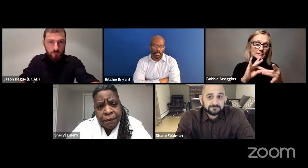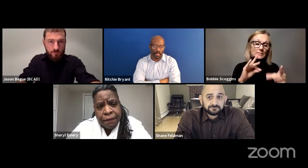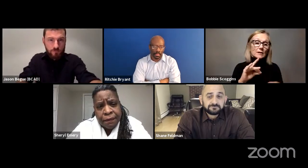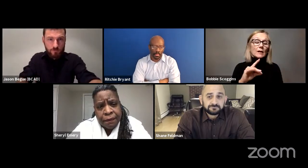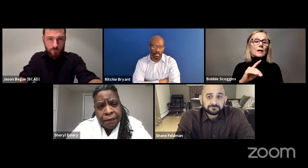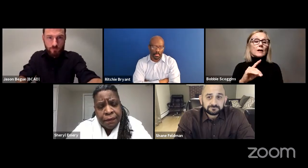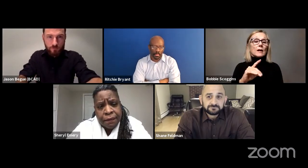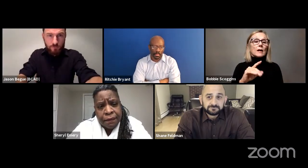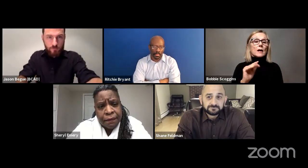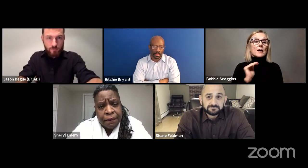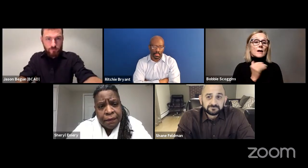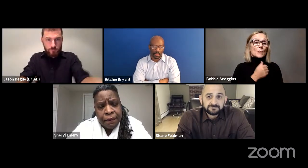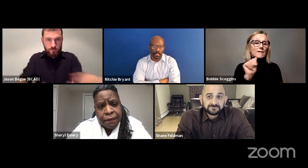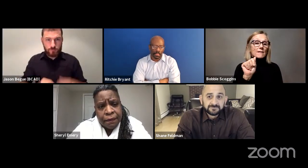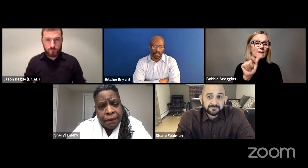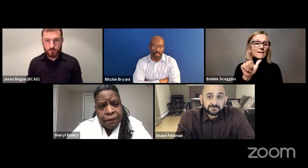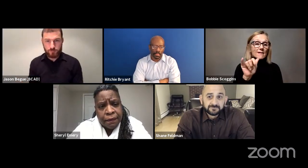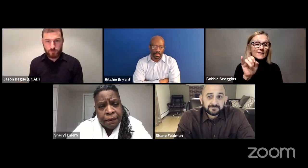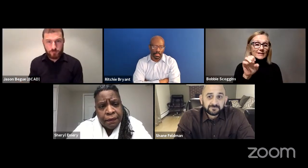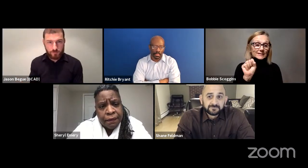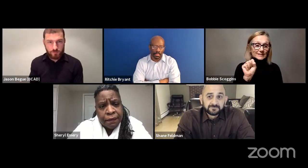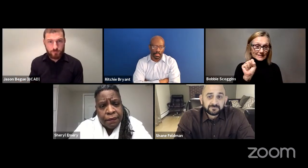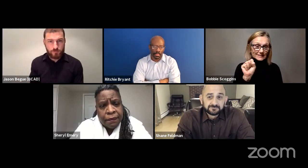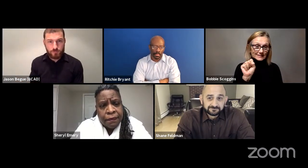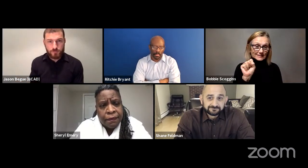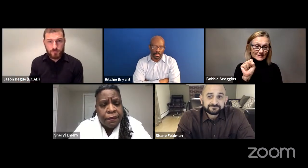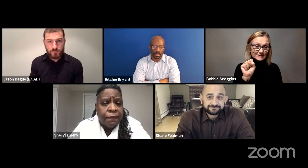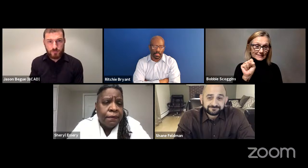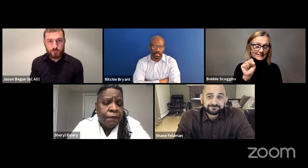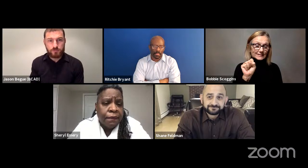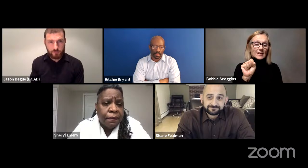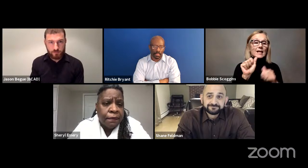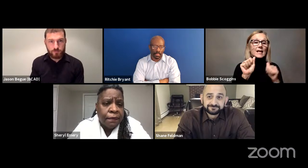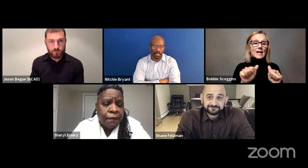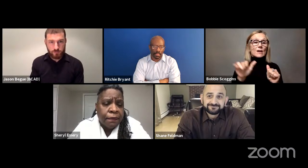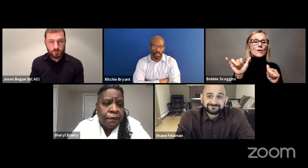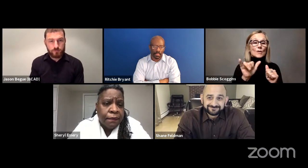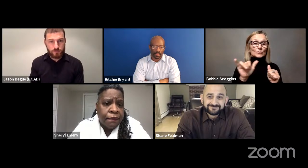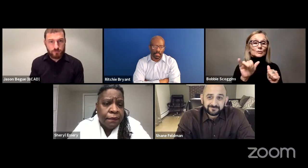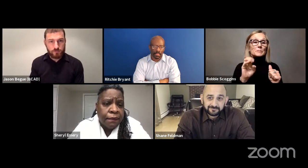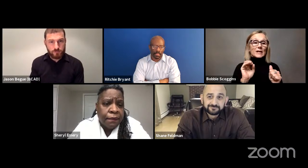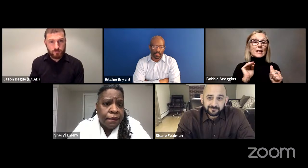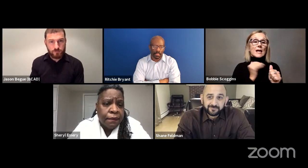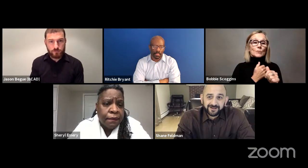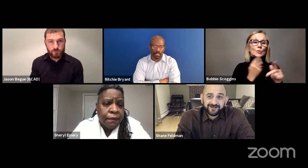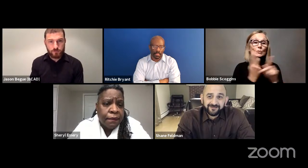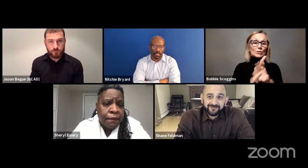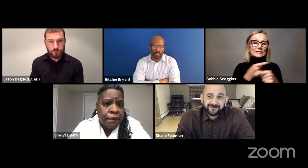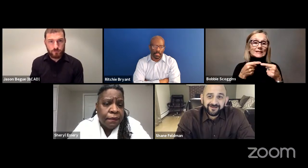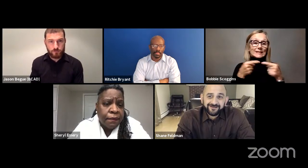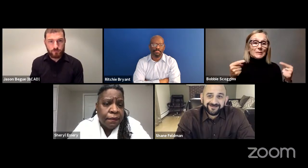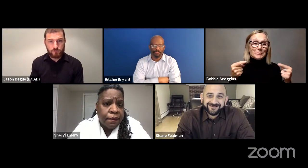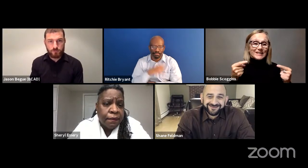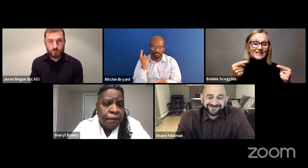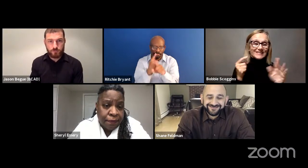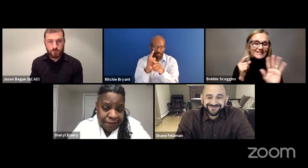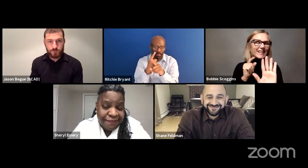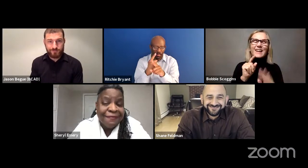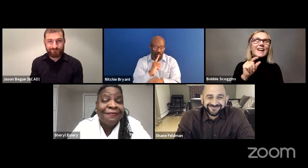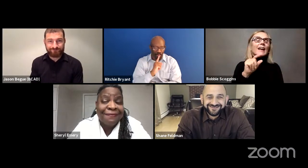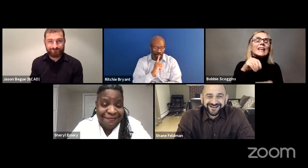I would like to add to Shane's comments. They can be our worst